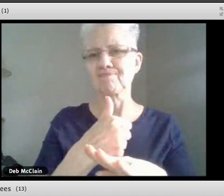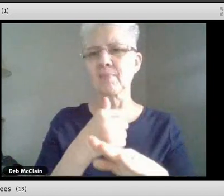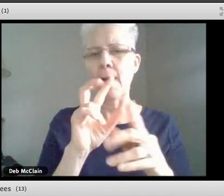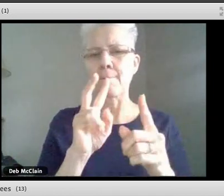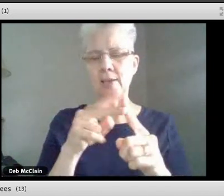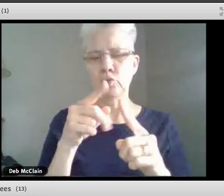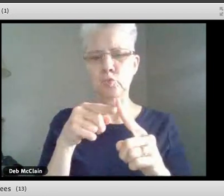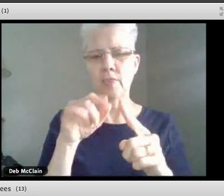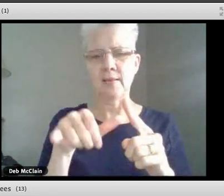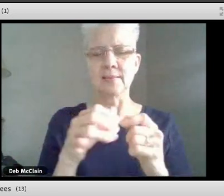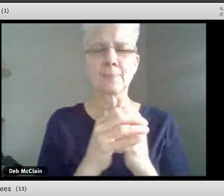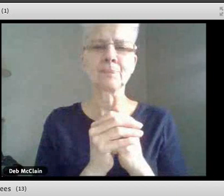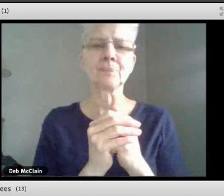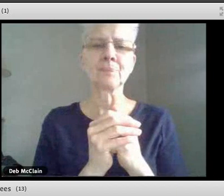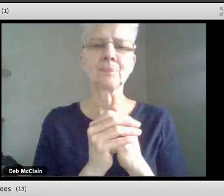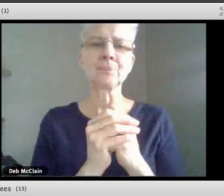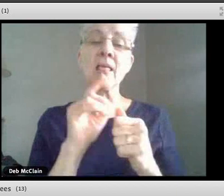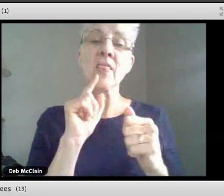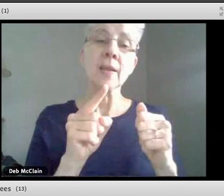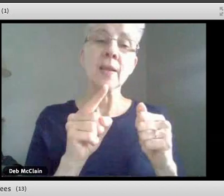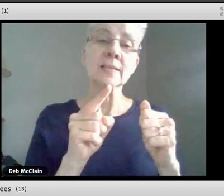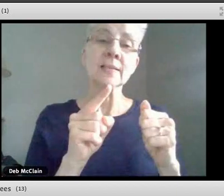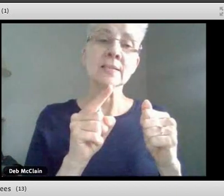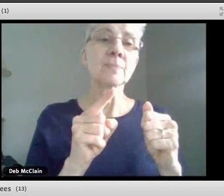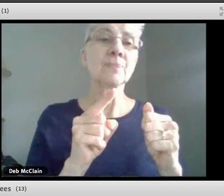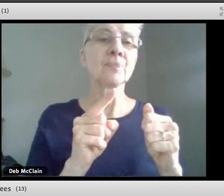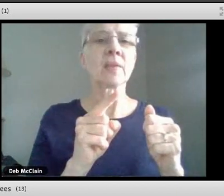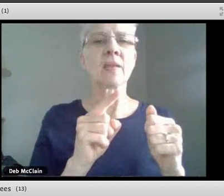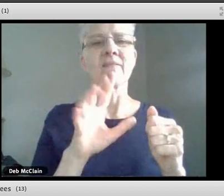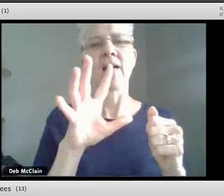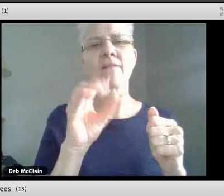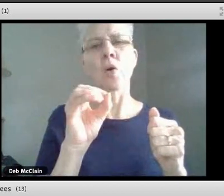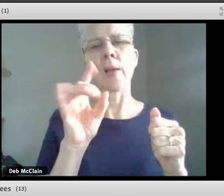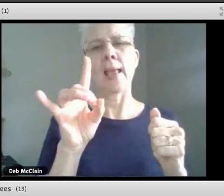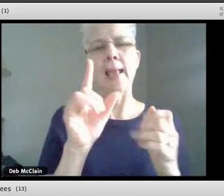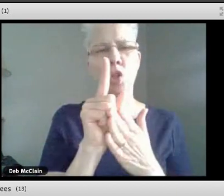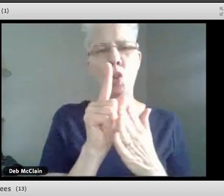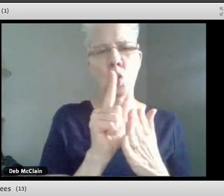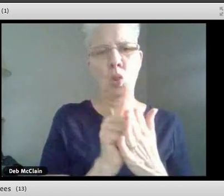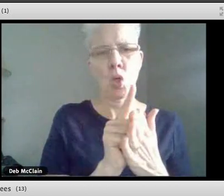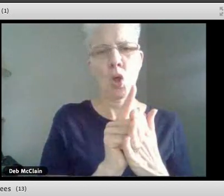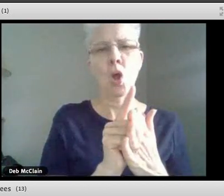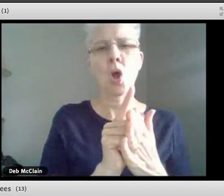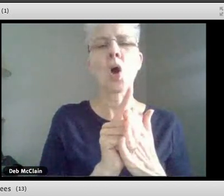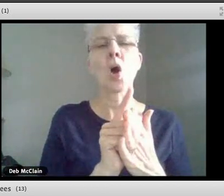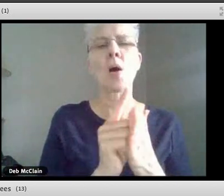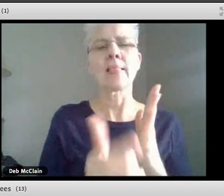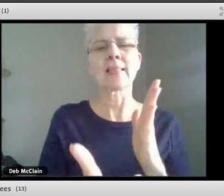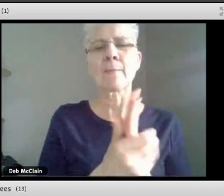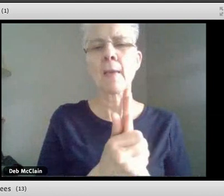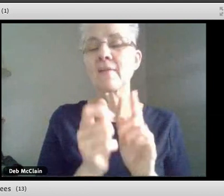There is Section 508, and this is... If you have any doubt about any of these laws,